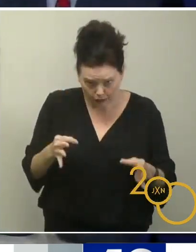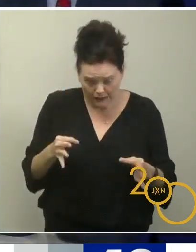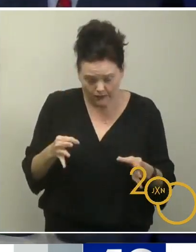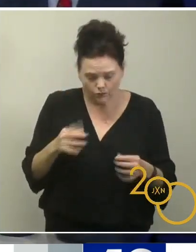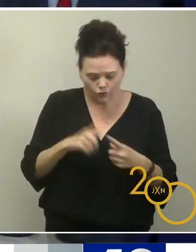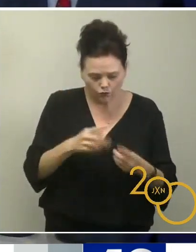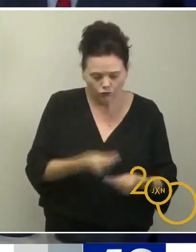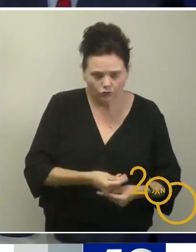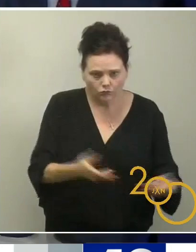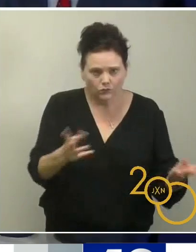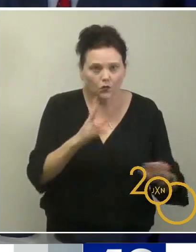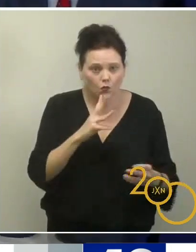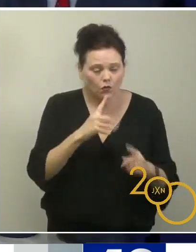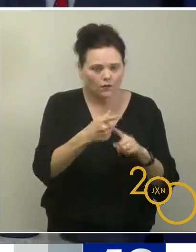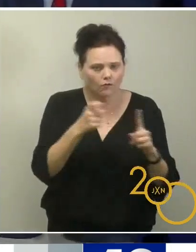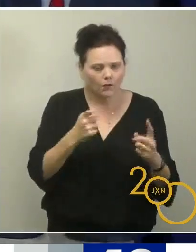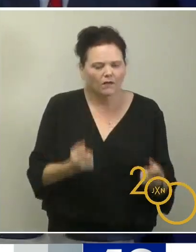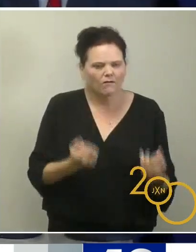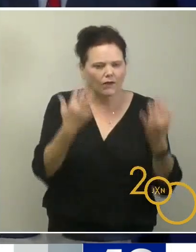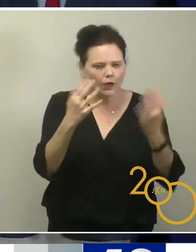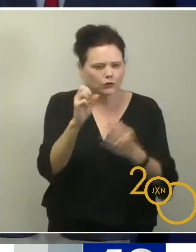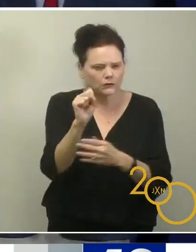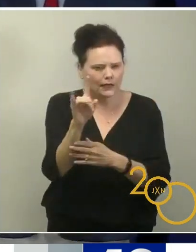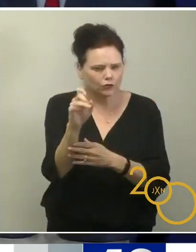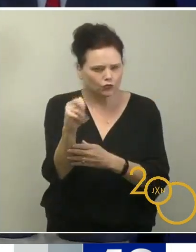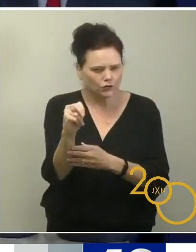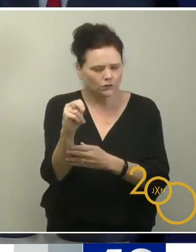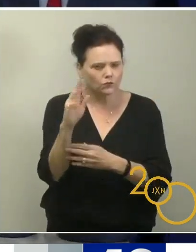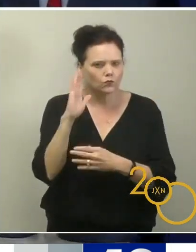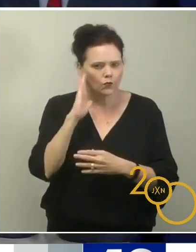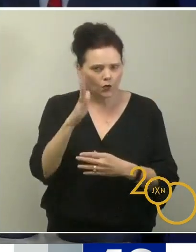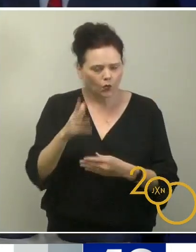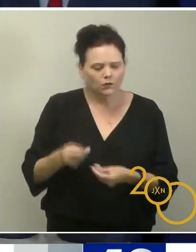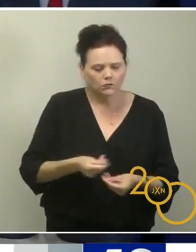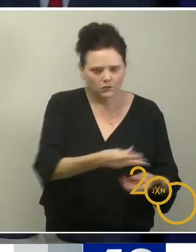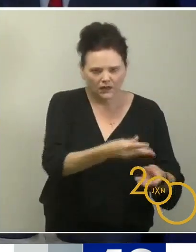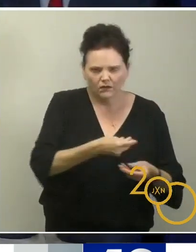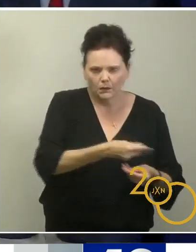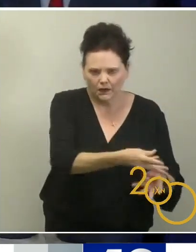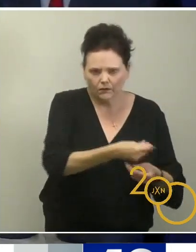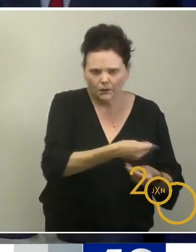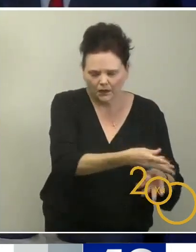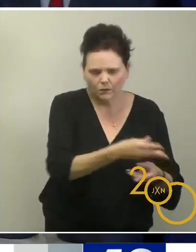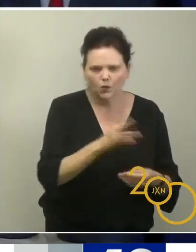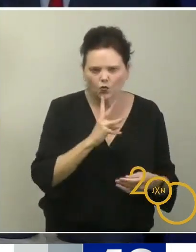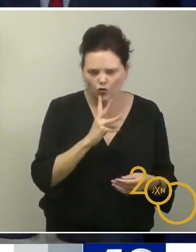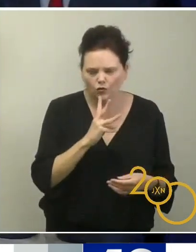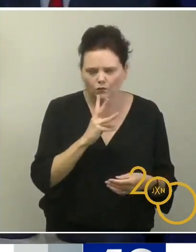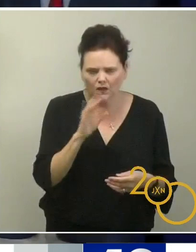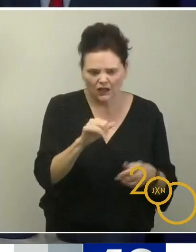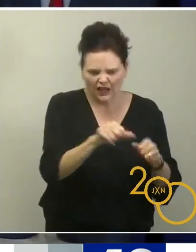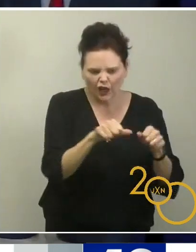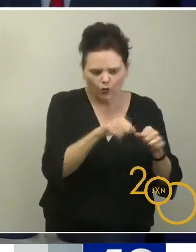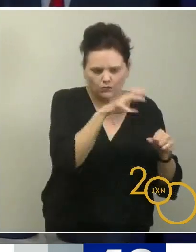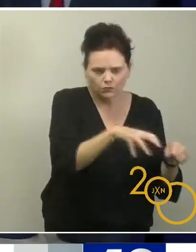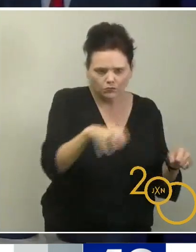JACKSON'S WATER SYSTEM. NOW BECAUSE THERE'S A DECREE TO DISTRIBUTE WATER FROM THE FIRE